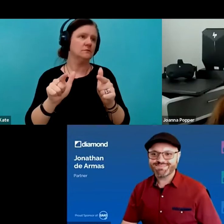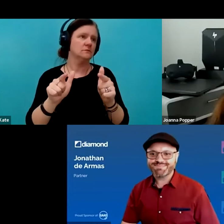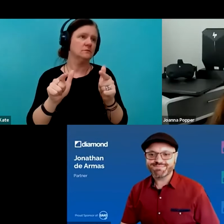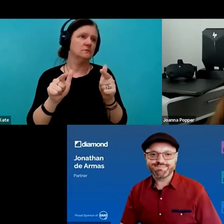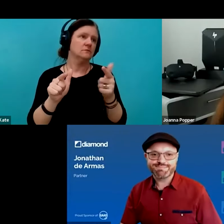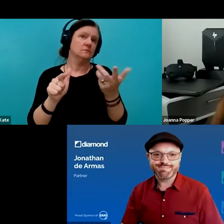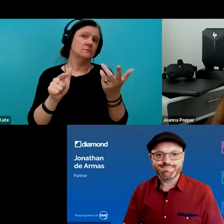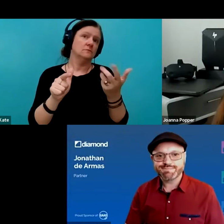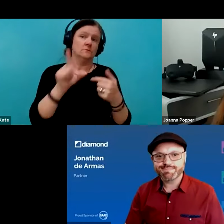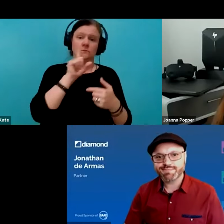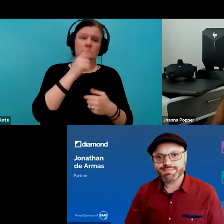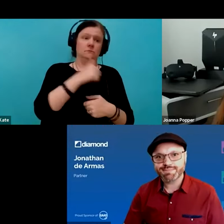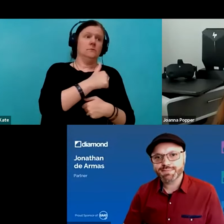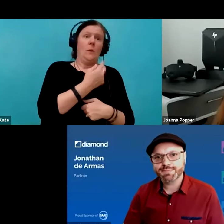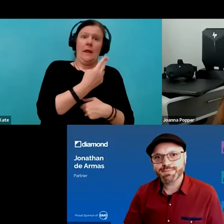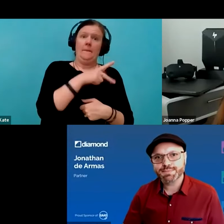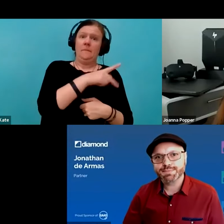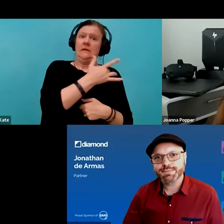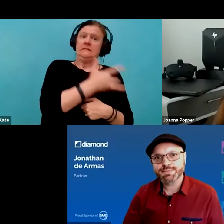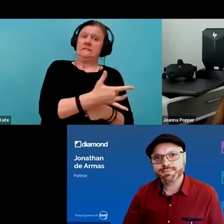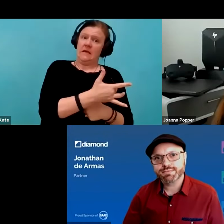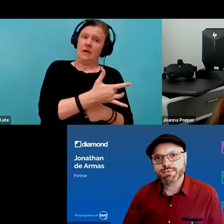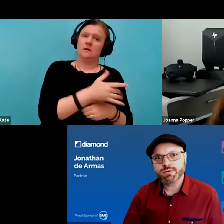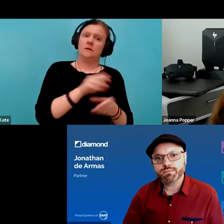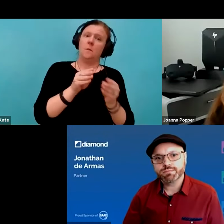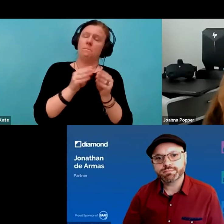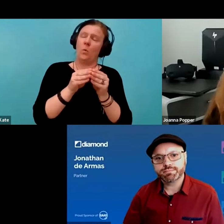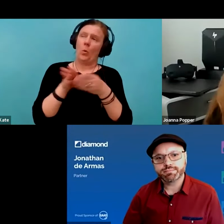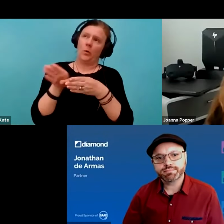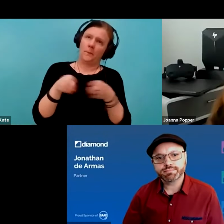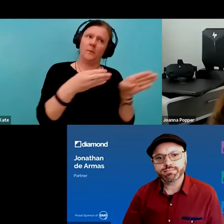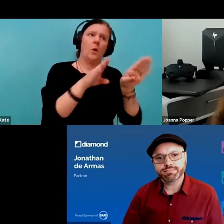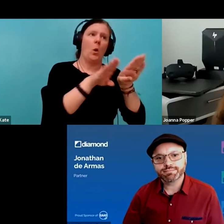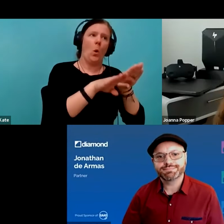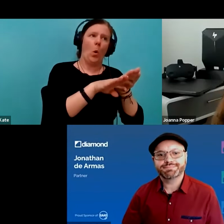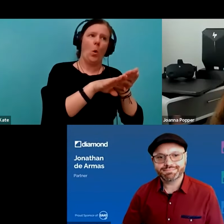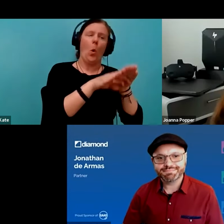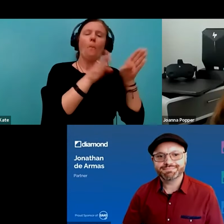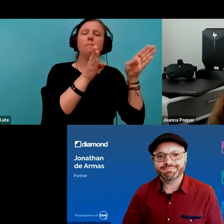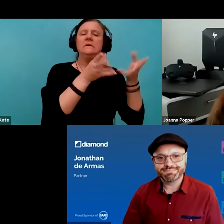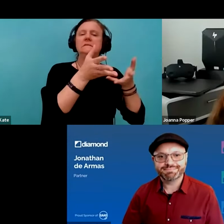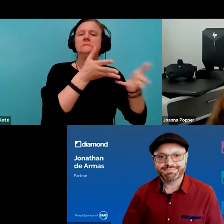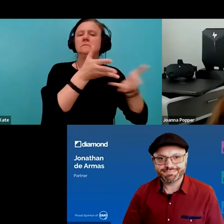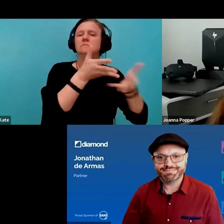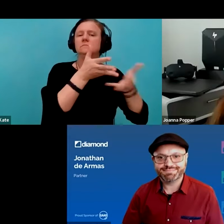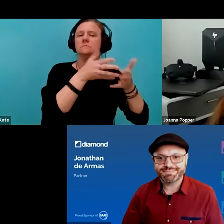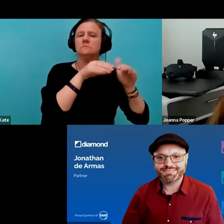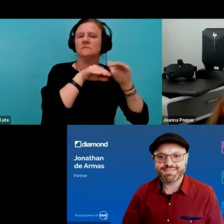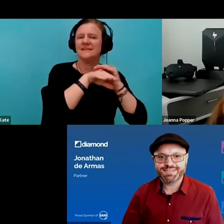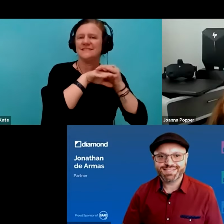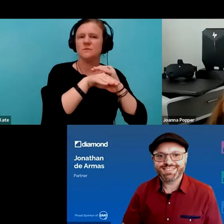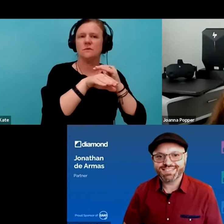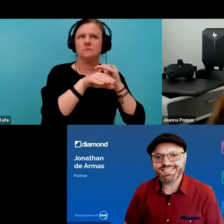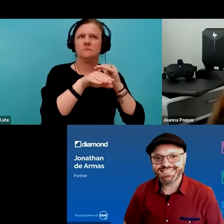as a company, we've we've tended to opt more into the open and Joanna Popper: Accessible, you know, using that word in a different way. But,